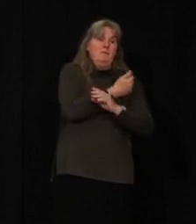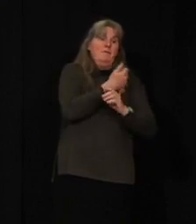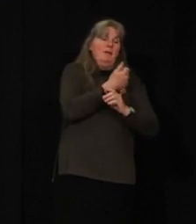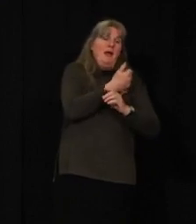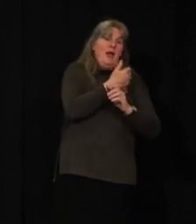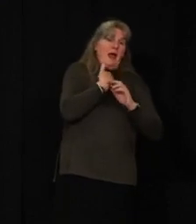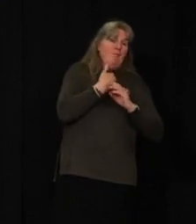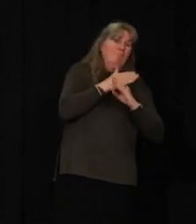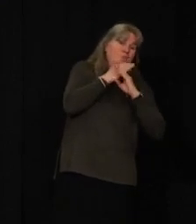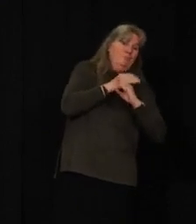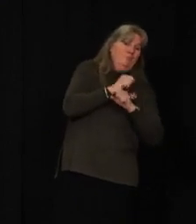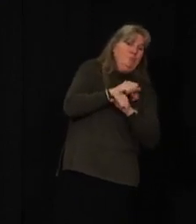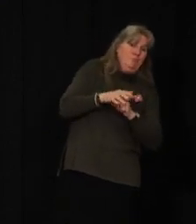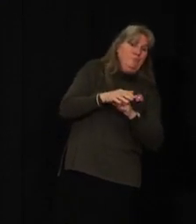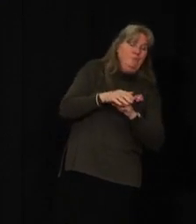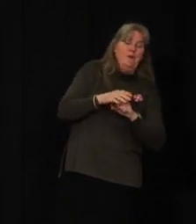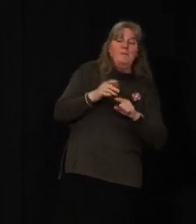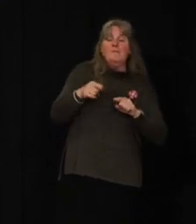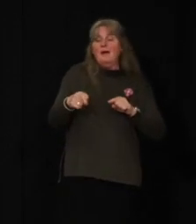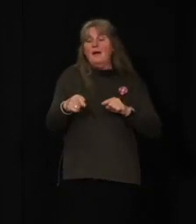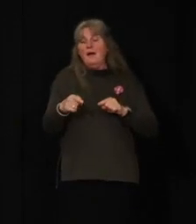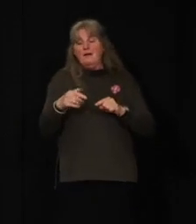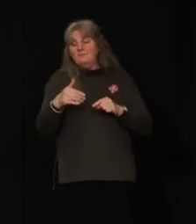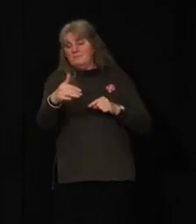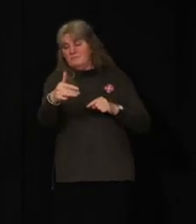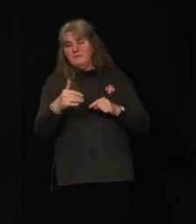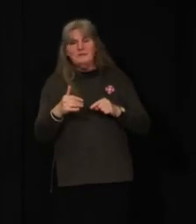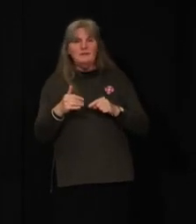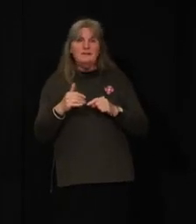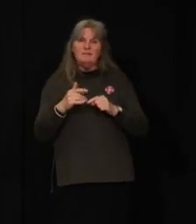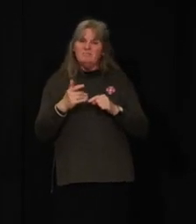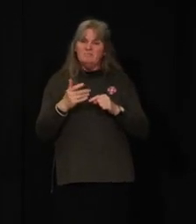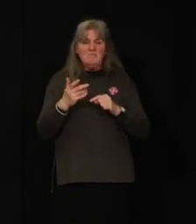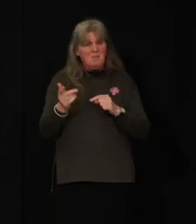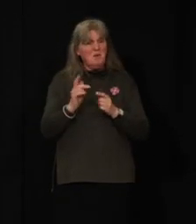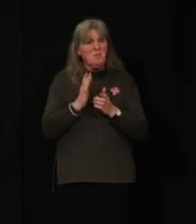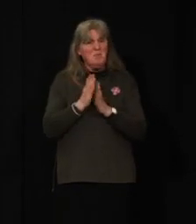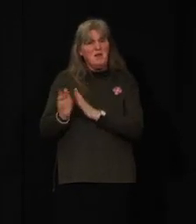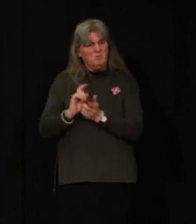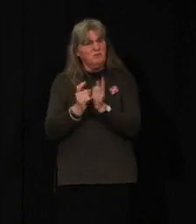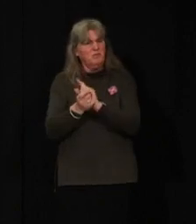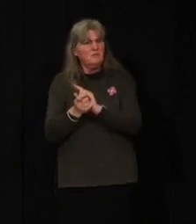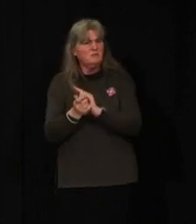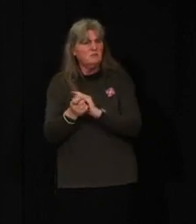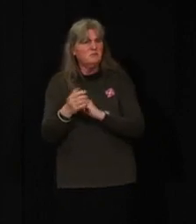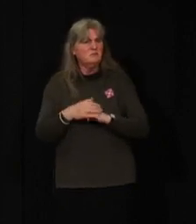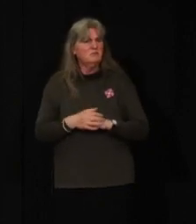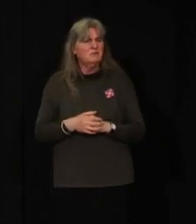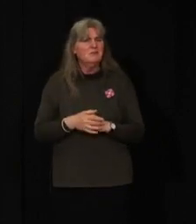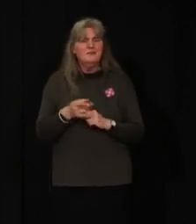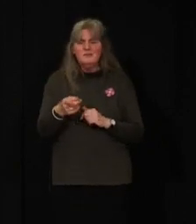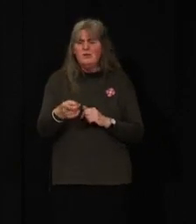see that guidelines changing. The plan changing as well. As we mentioned last week, the plan is a living, breathing